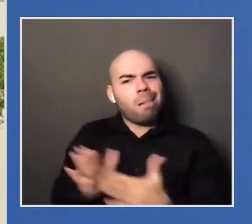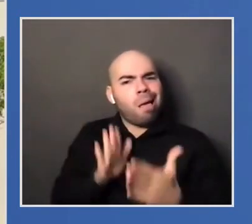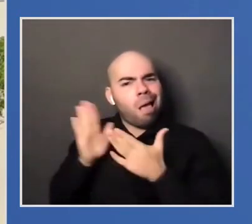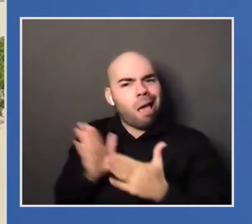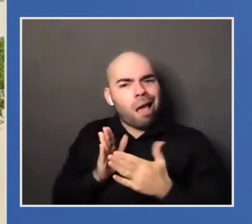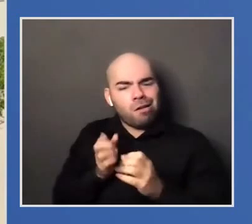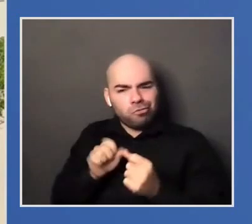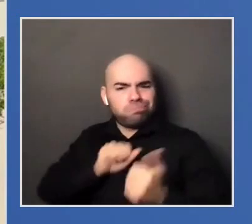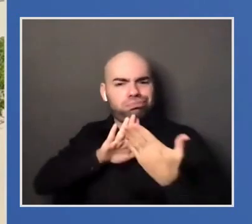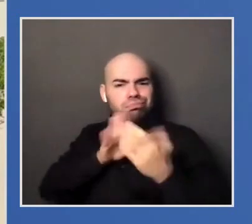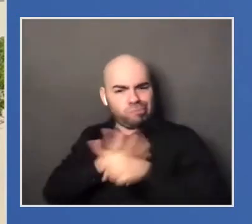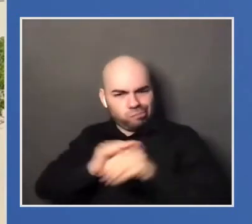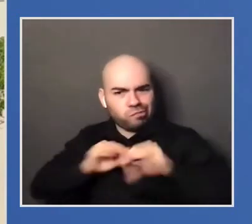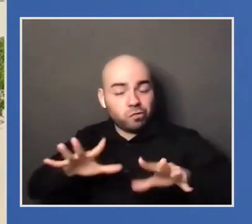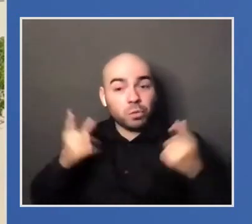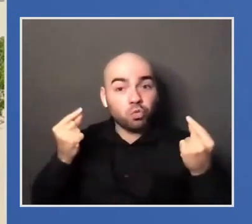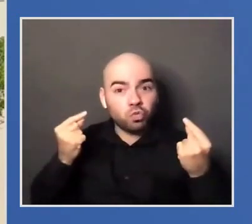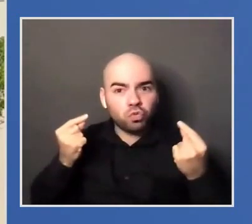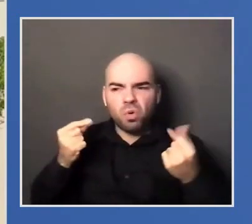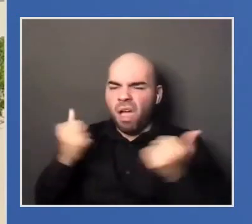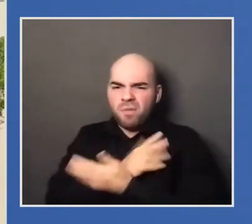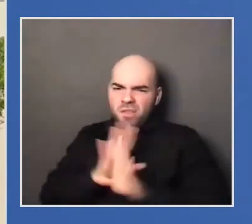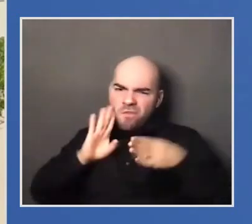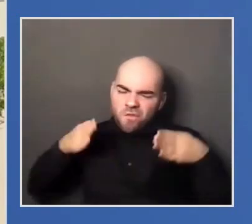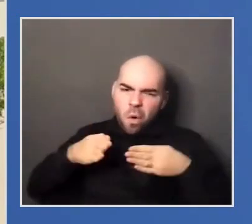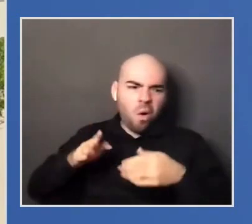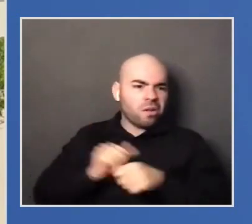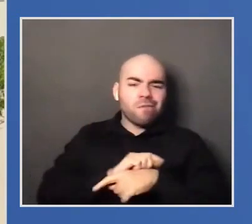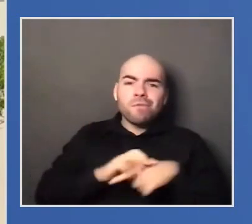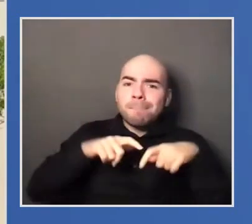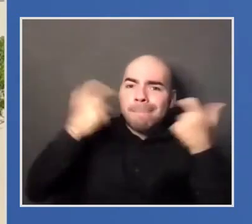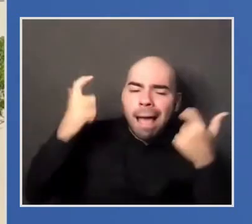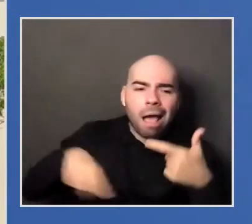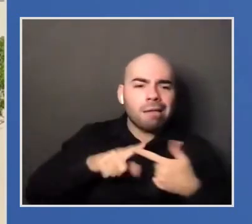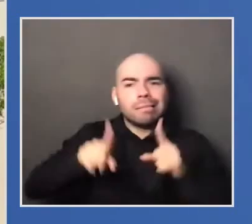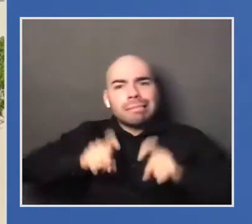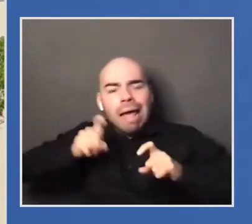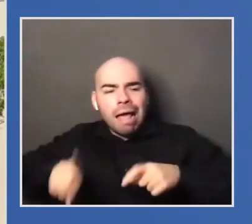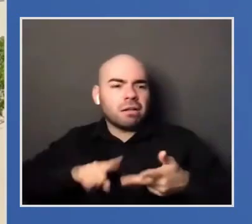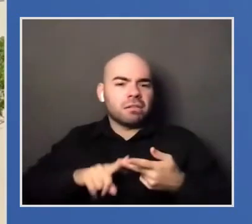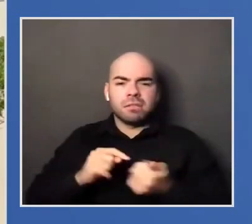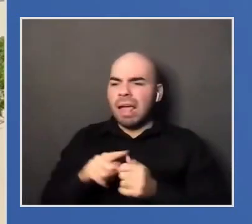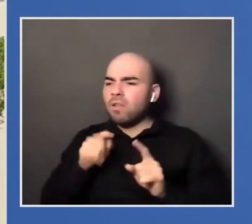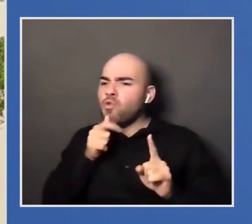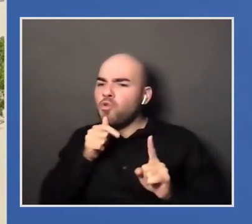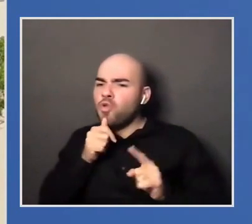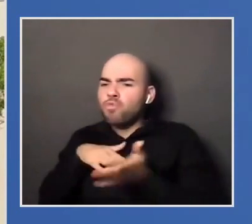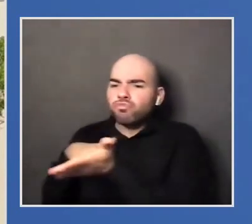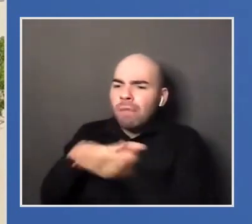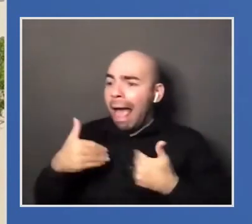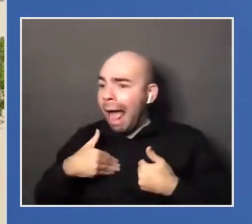I WORK THIS HARD FOR THOSE WHO